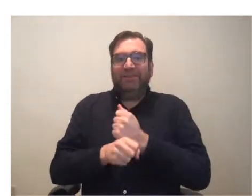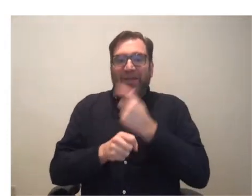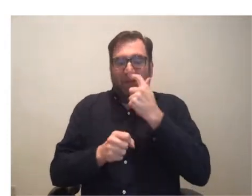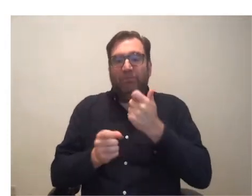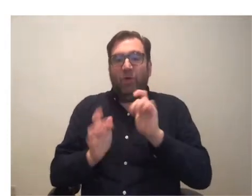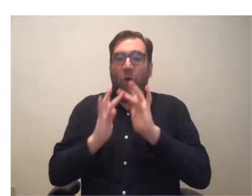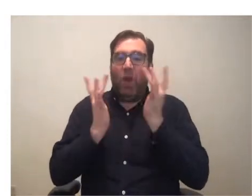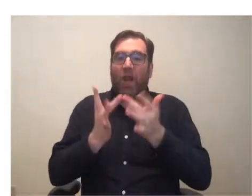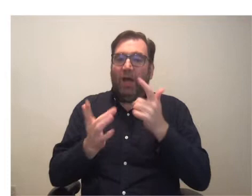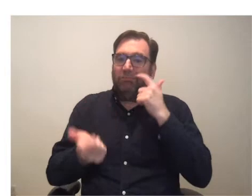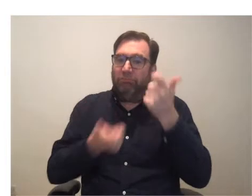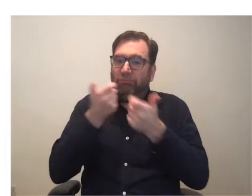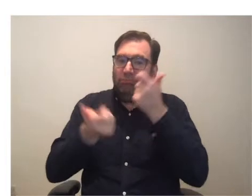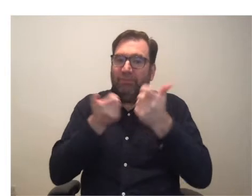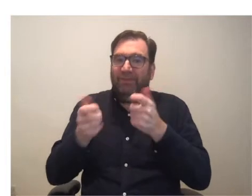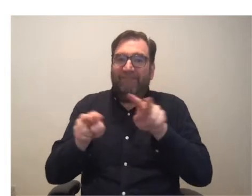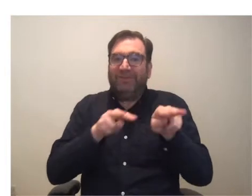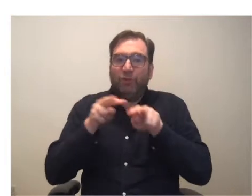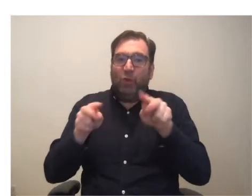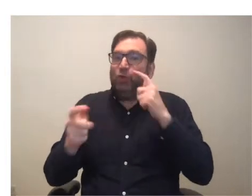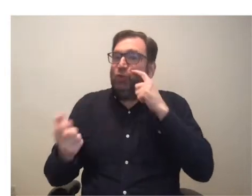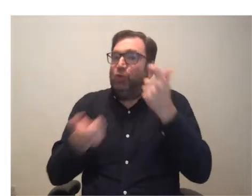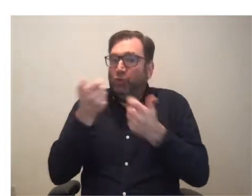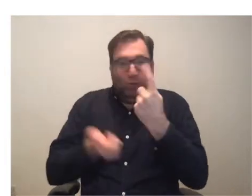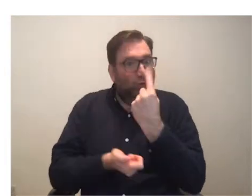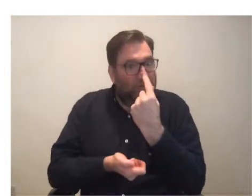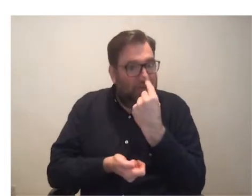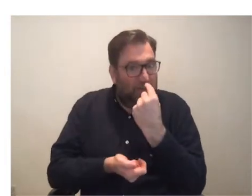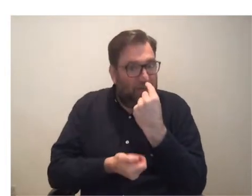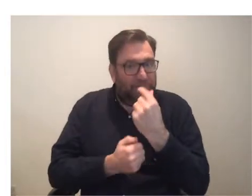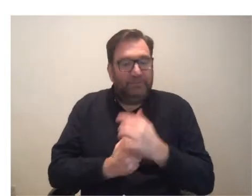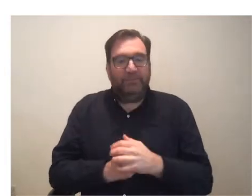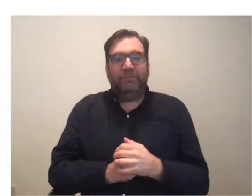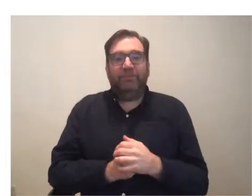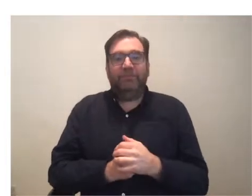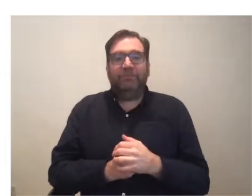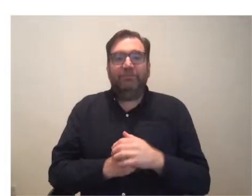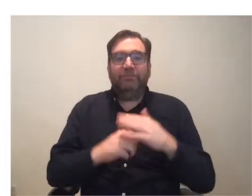Examples include making online signing videos searchable,